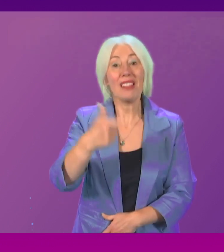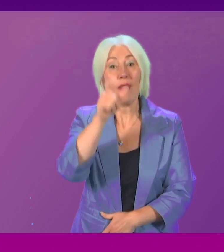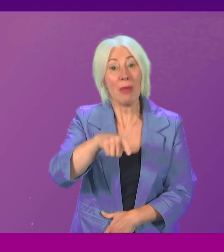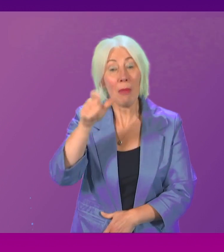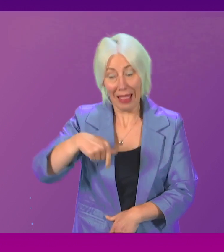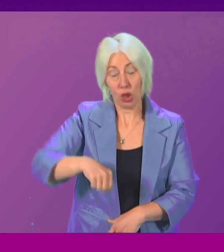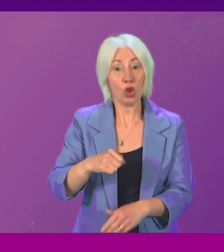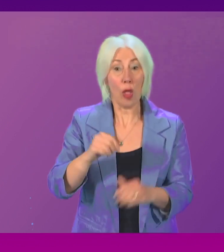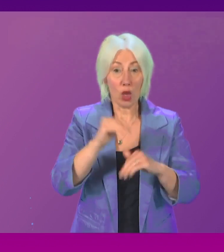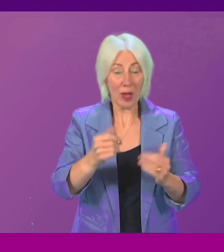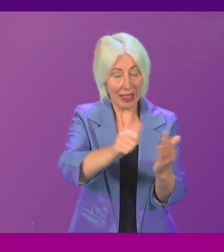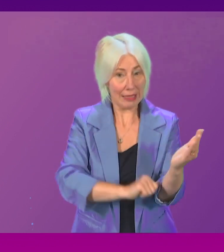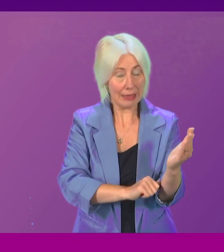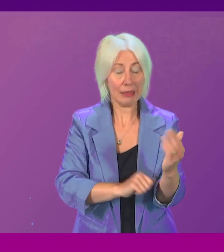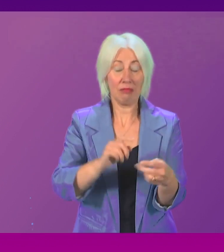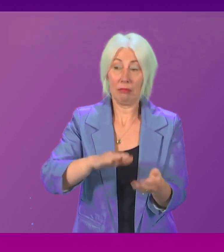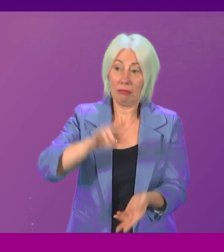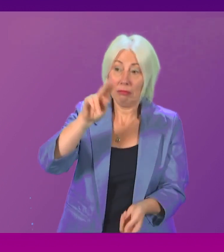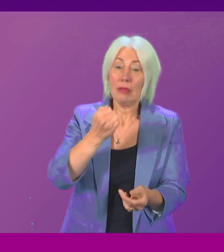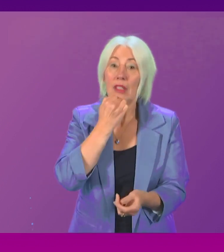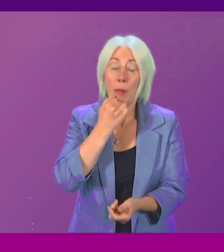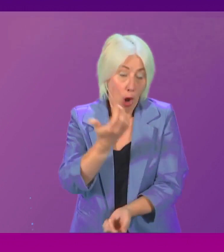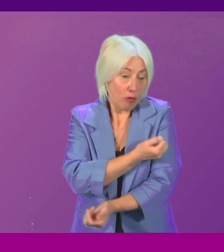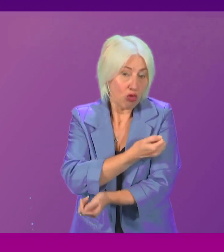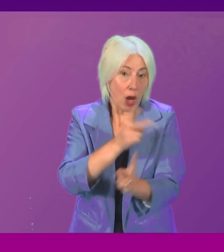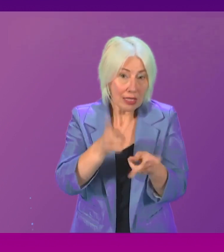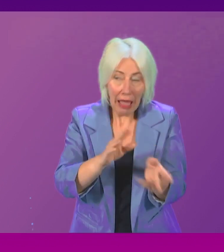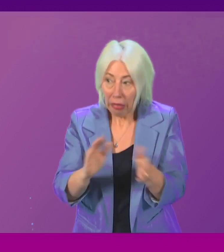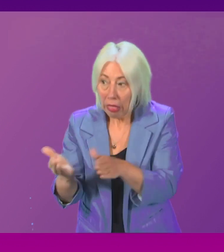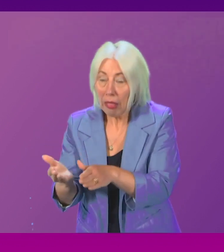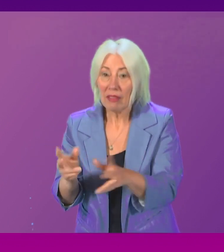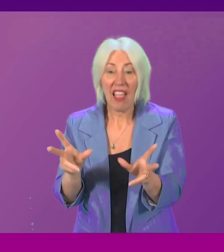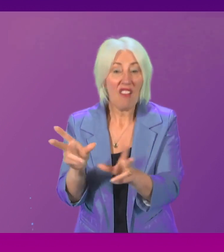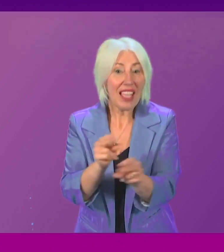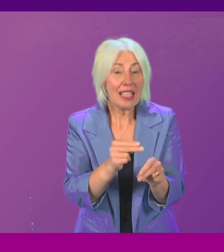list; record drug deaths; record vacancies for nurses and doctors in our NHS; record